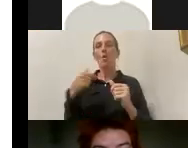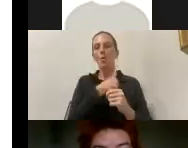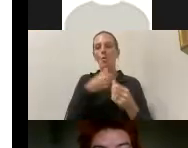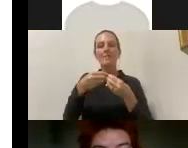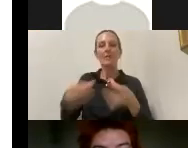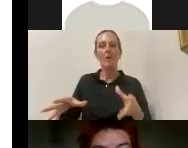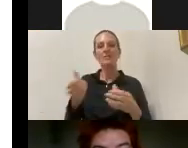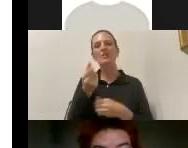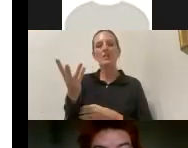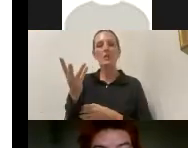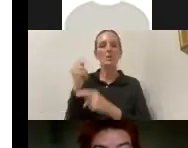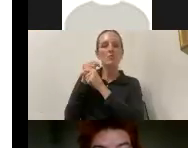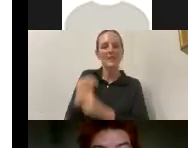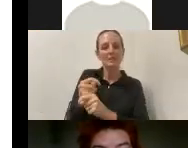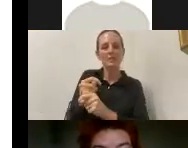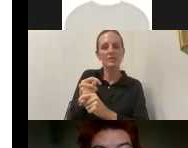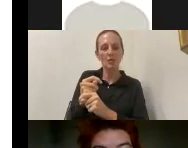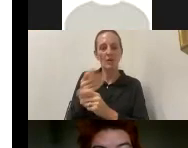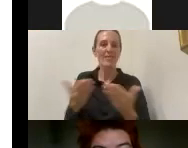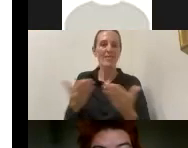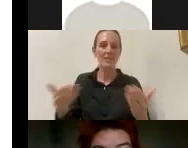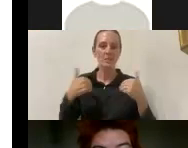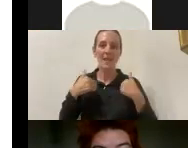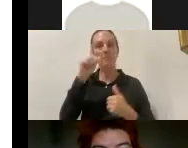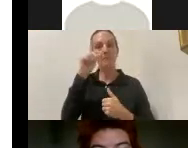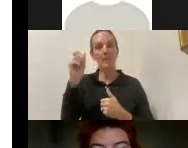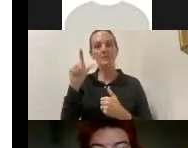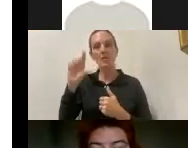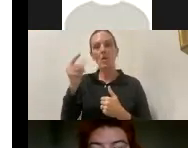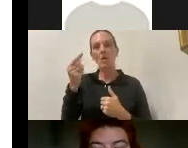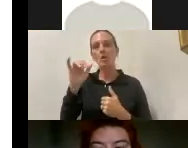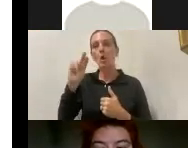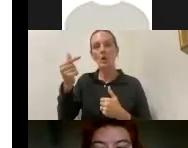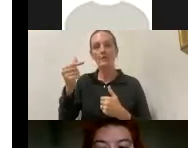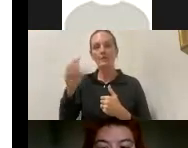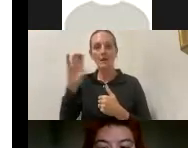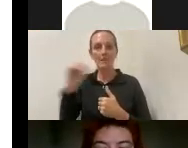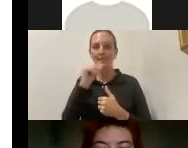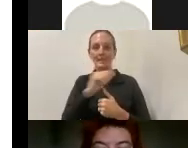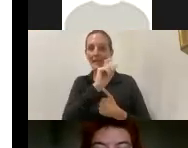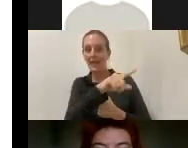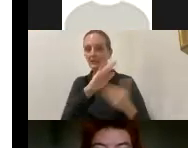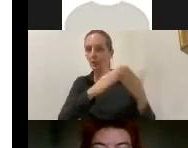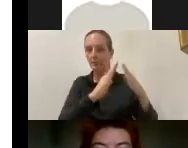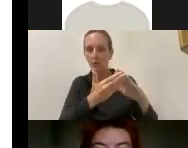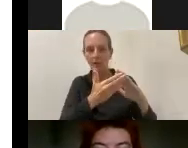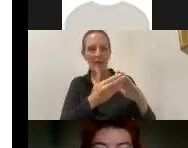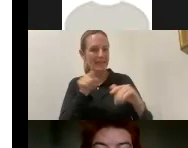traditional paths that we used to have because the logging company did not ask the community what was okay to cut and what was not.